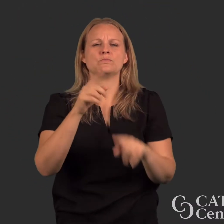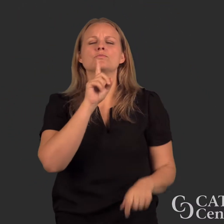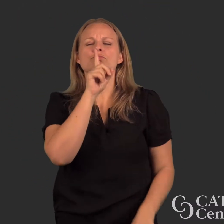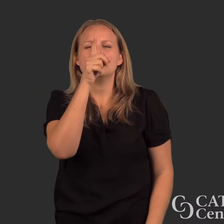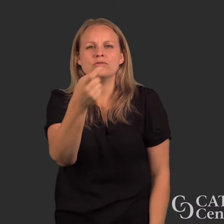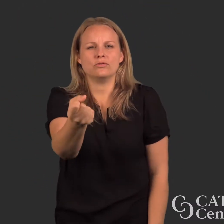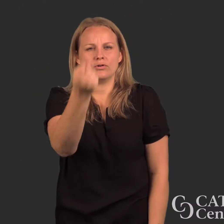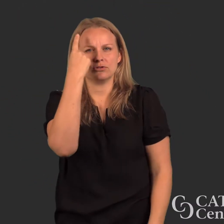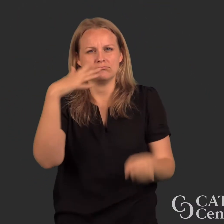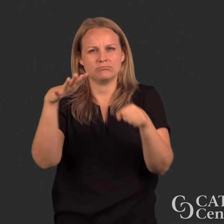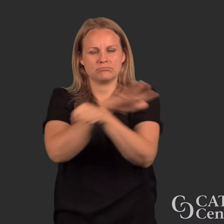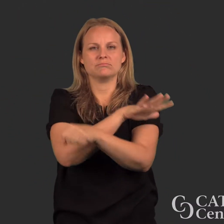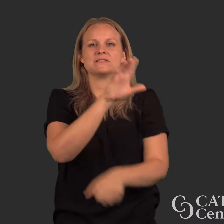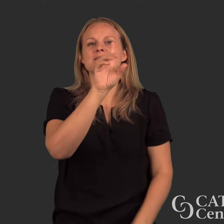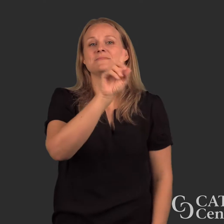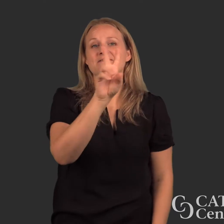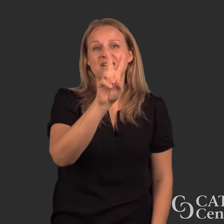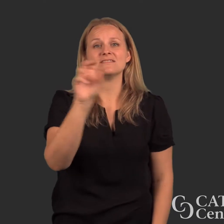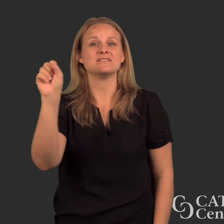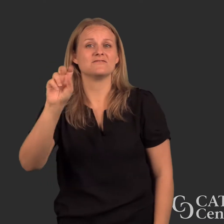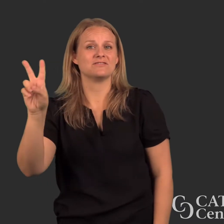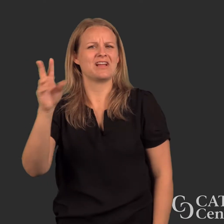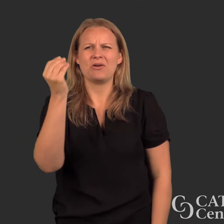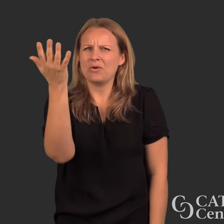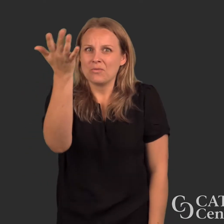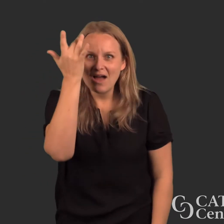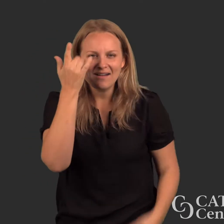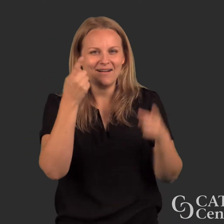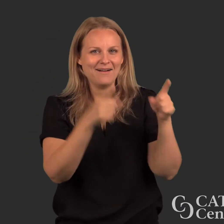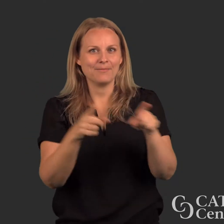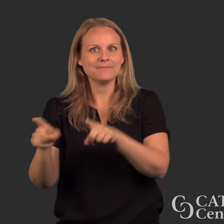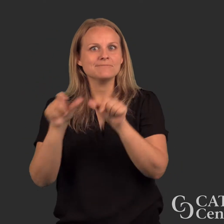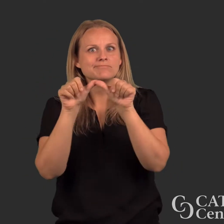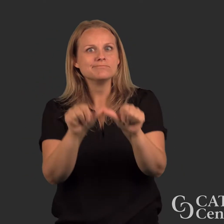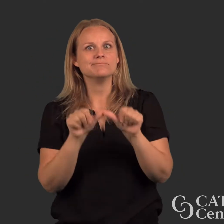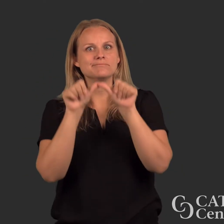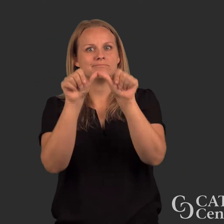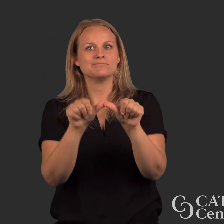Understanding of these systems is critical to fully understanding DV/SV, why it occurs